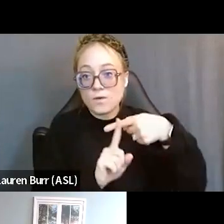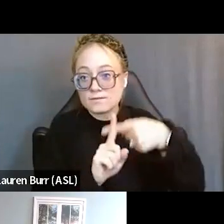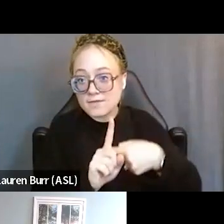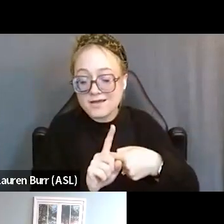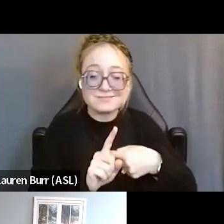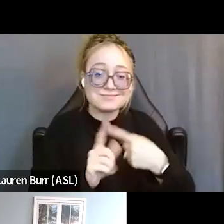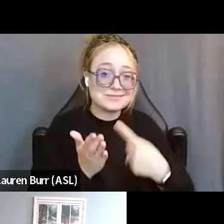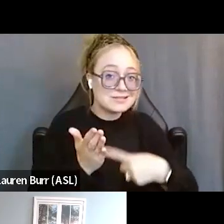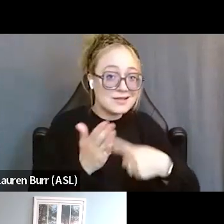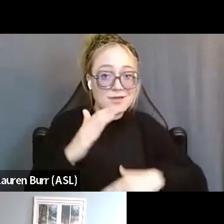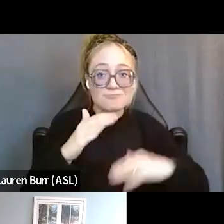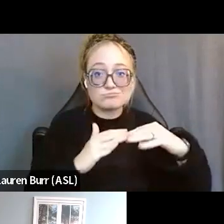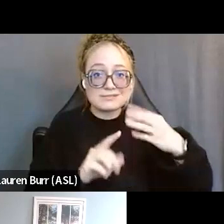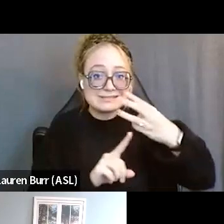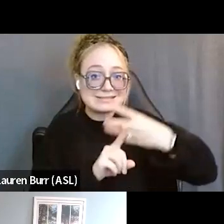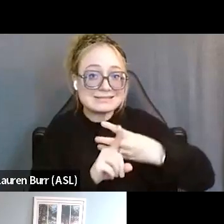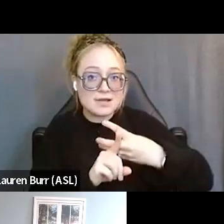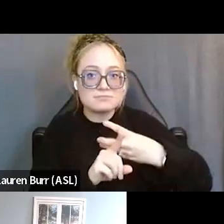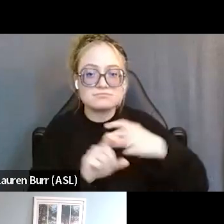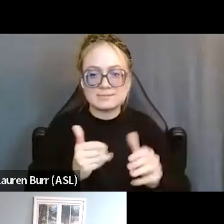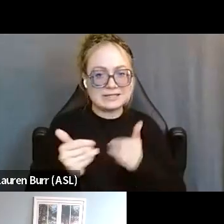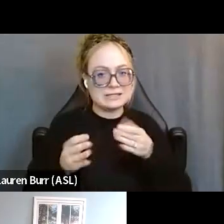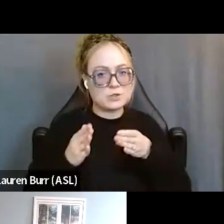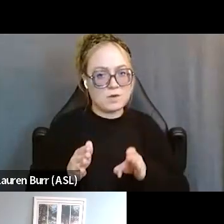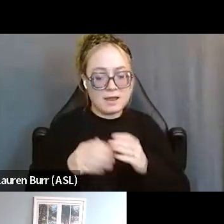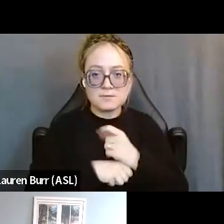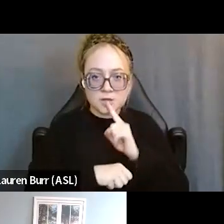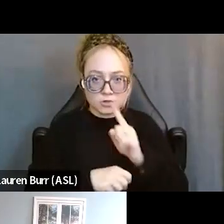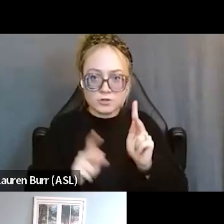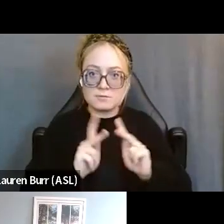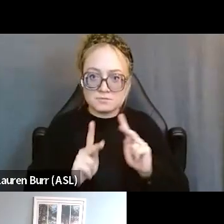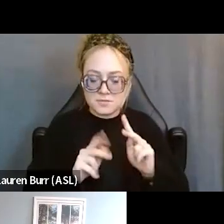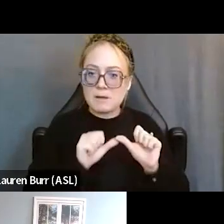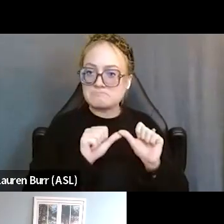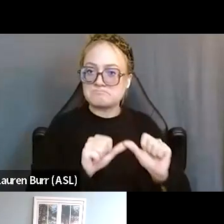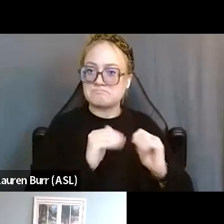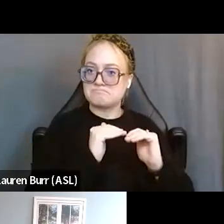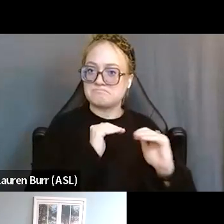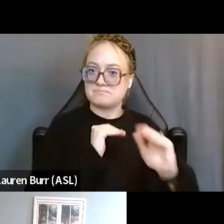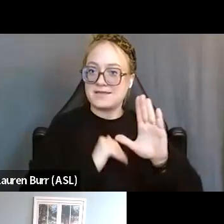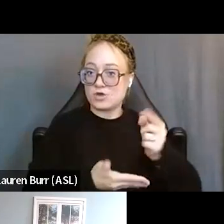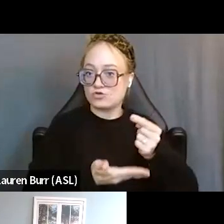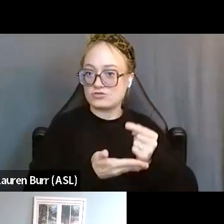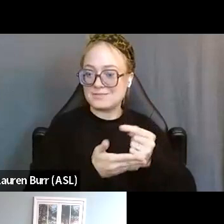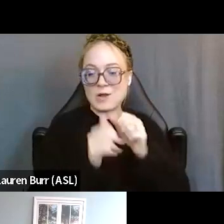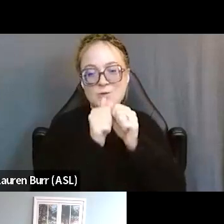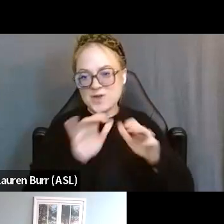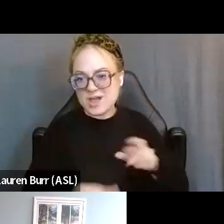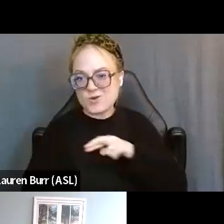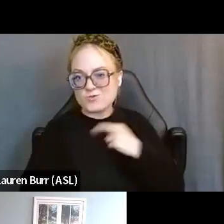months and that can be a really easy way to make sure that people are staying on the treatment they wanna be on without that risk. But it can be really hard if people don't like that option.